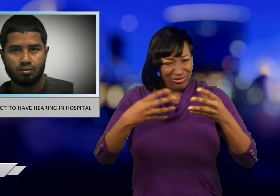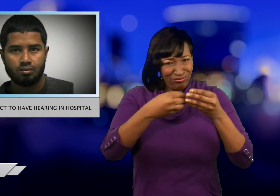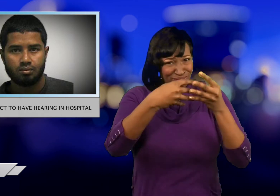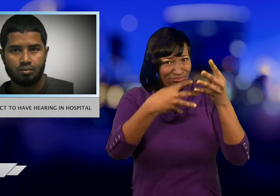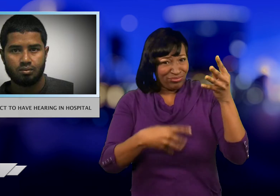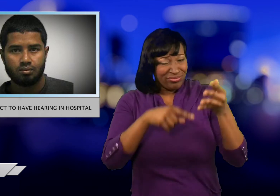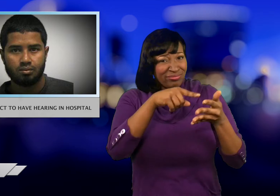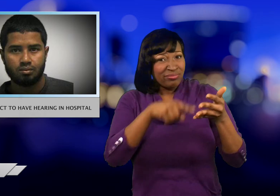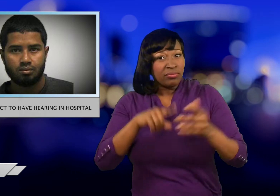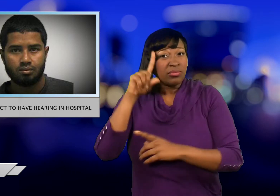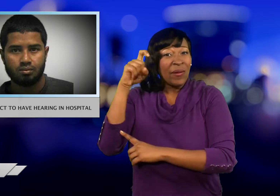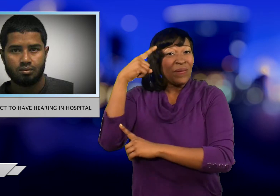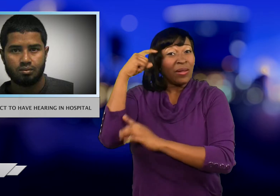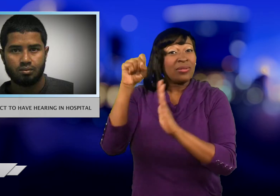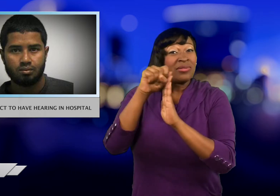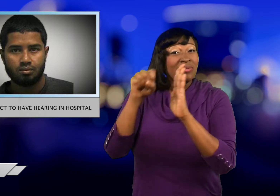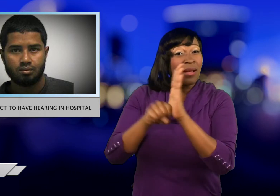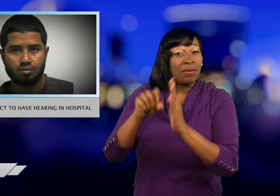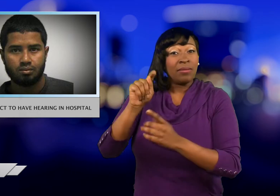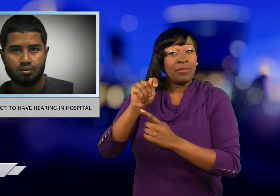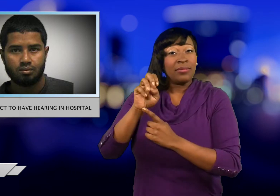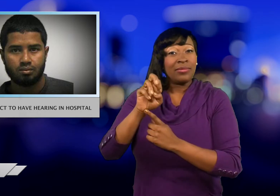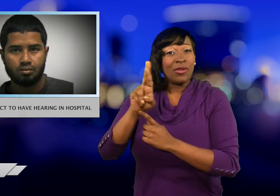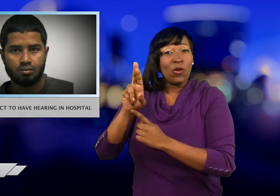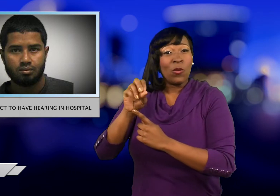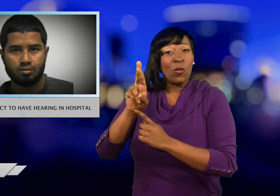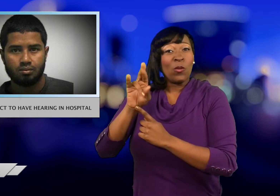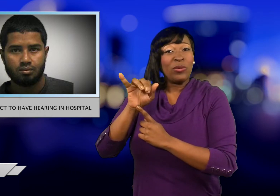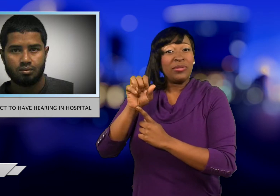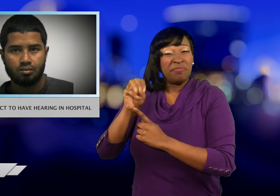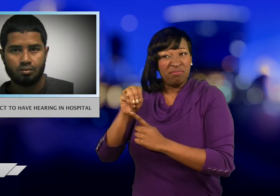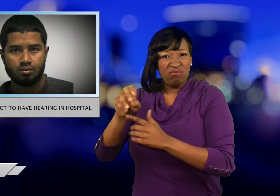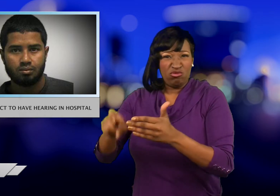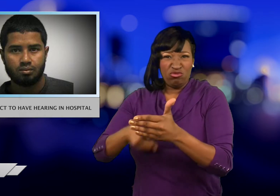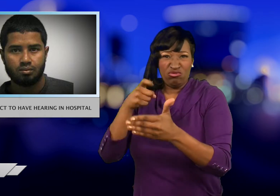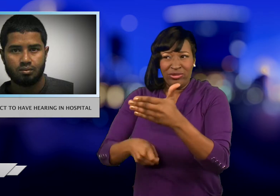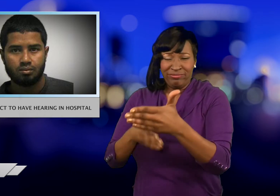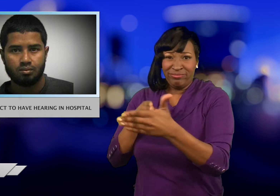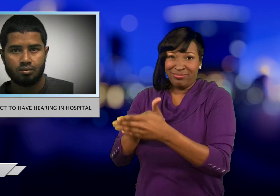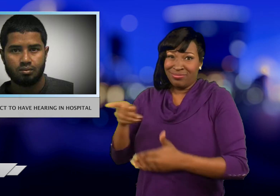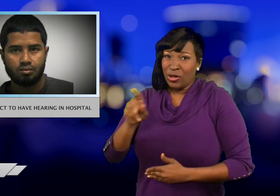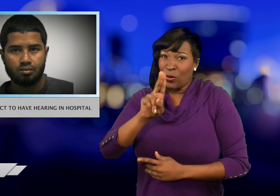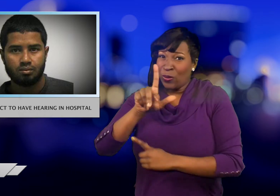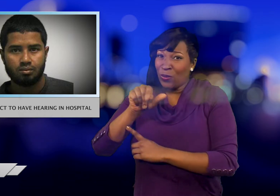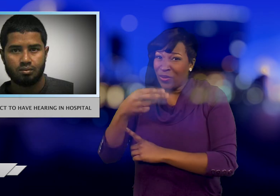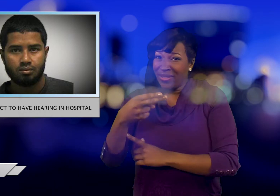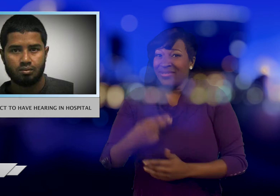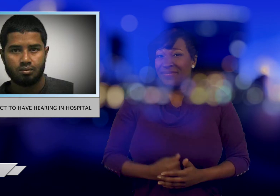Ullah is facing numerous federal and state terrorism charges.